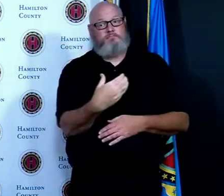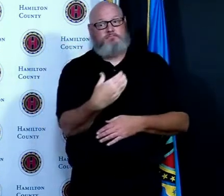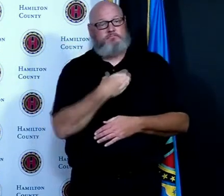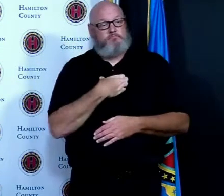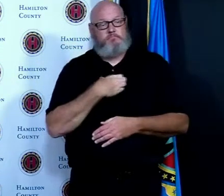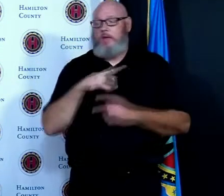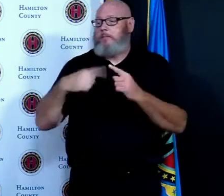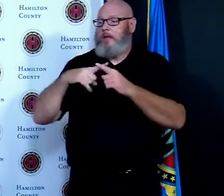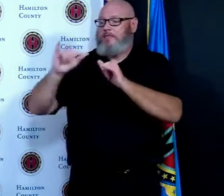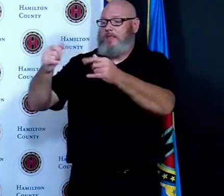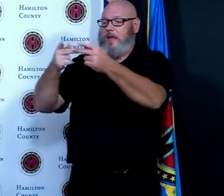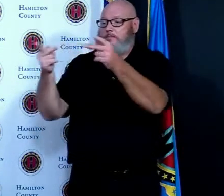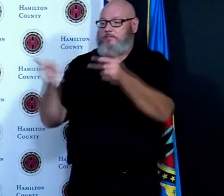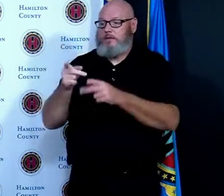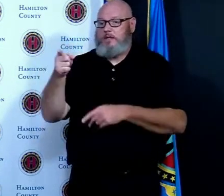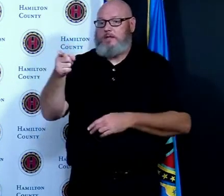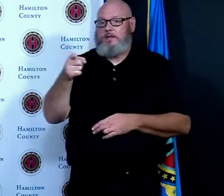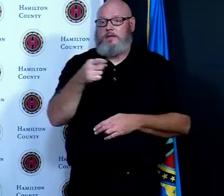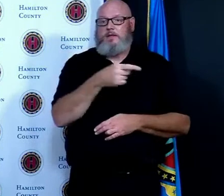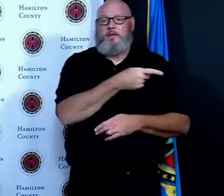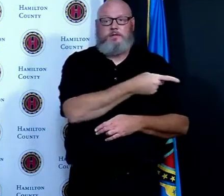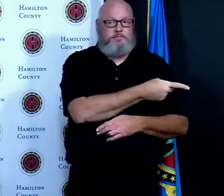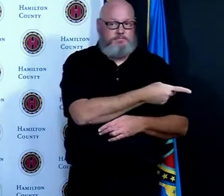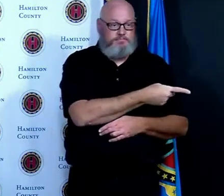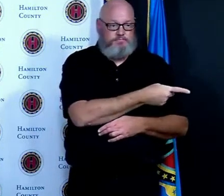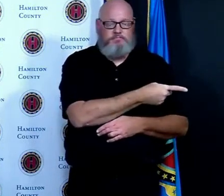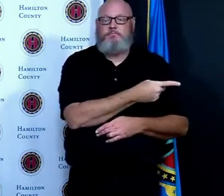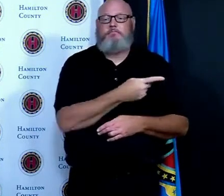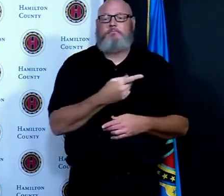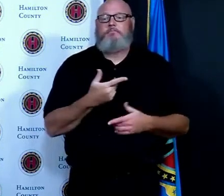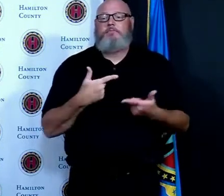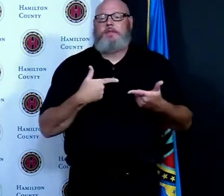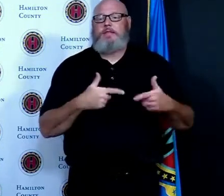going to kick it to Greg because he knows more about this than I do but John it's not as if